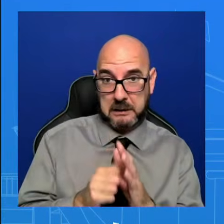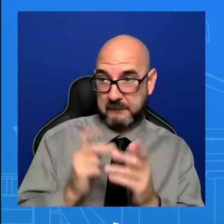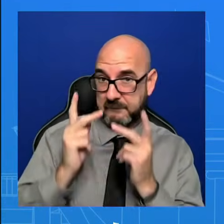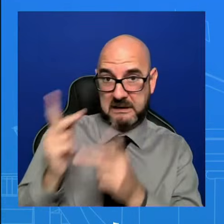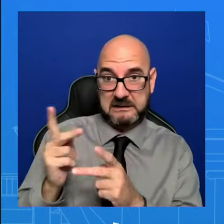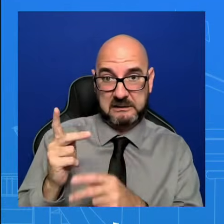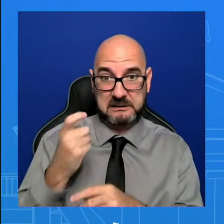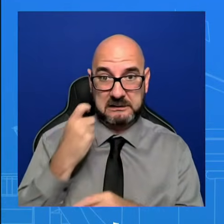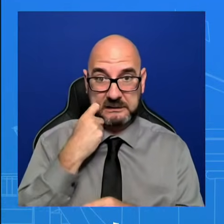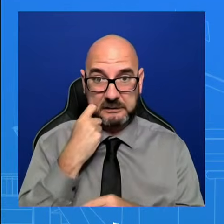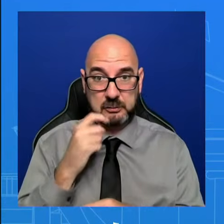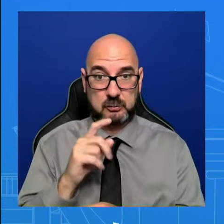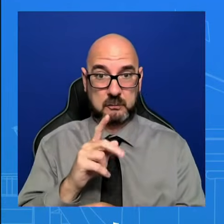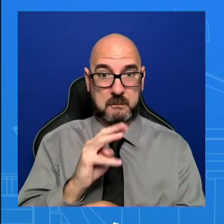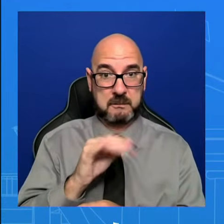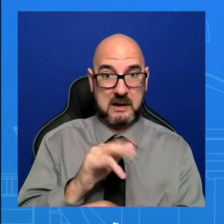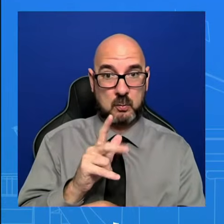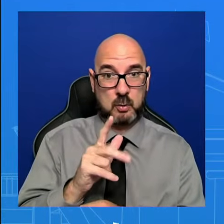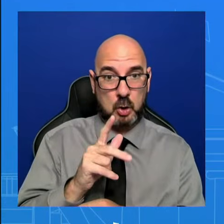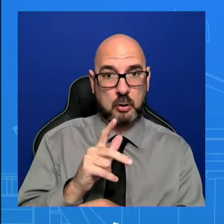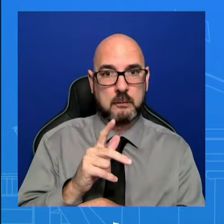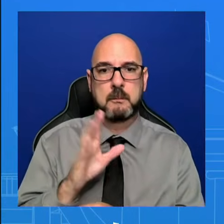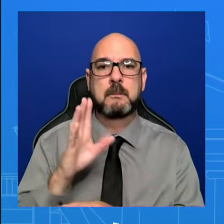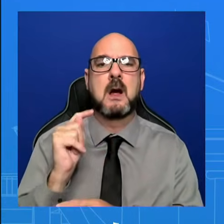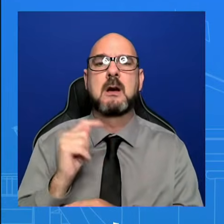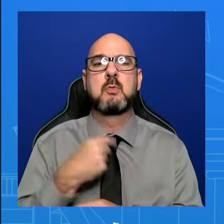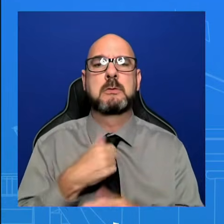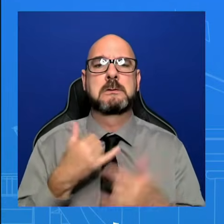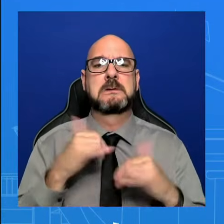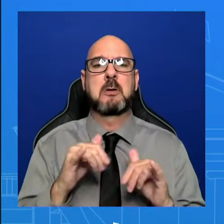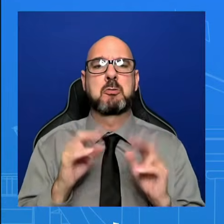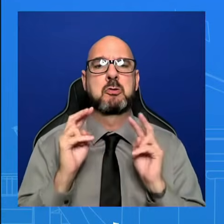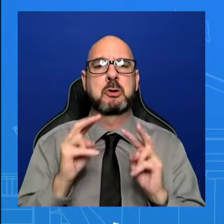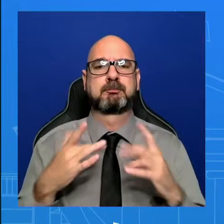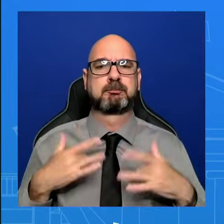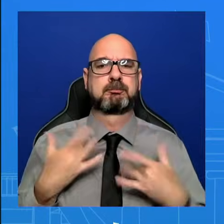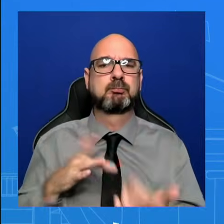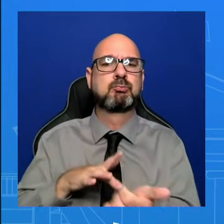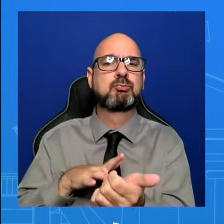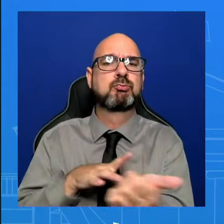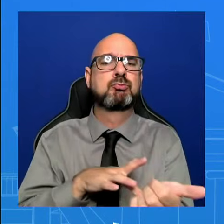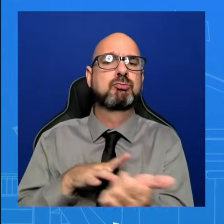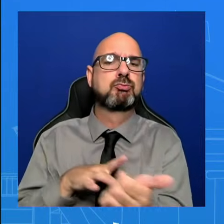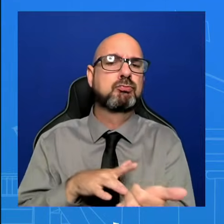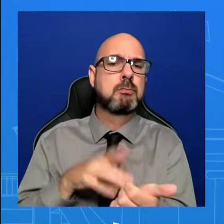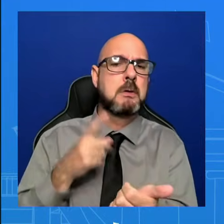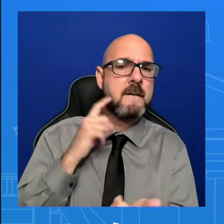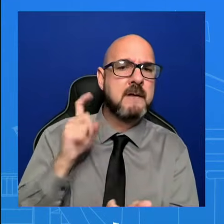But we're going to continue to offer our assi- -- our assistance and support. Go ahead. The Press: Thank you, Karine. The President, in less than three weeks,